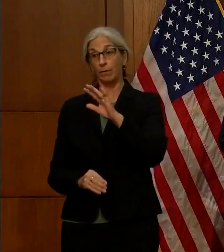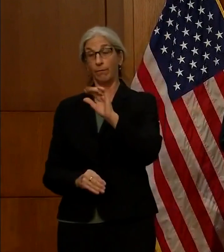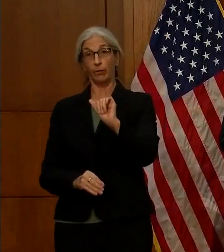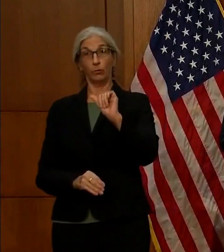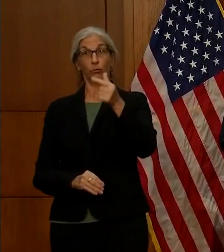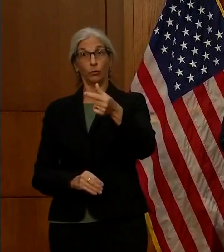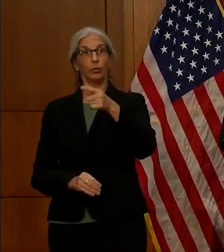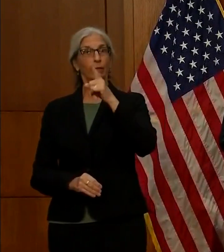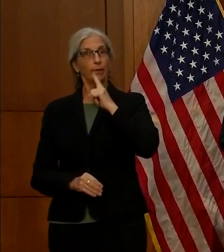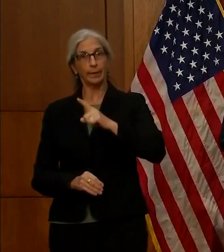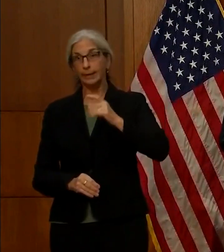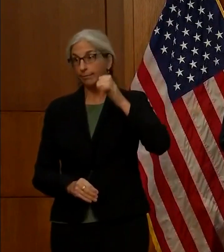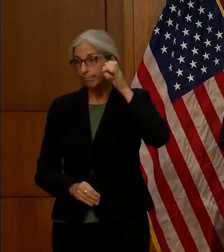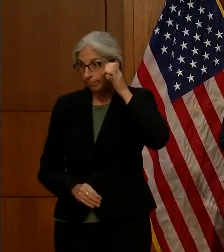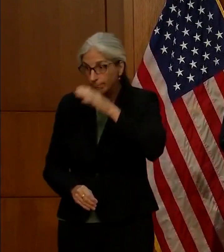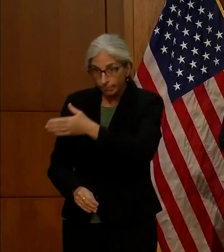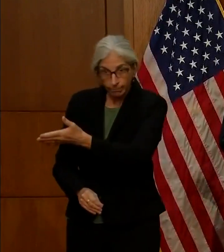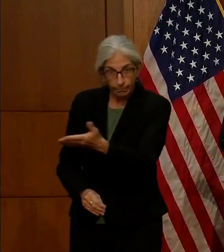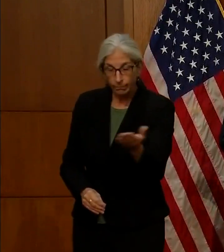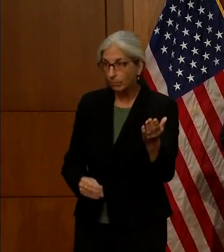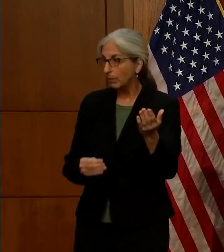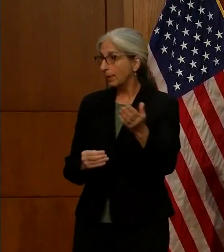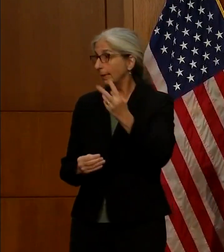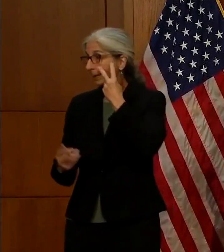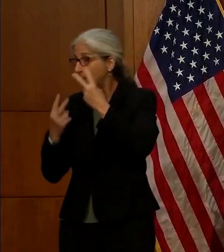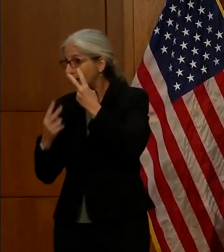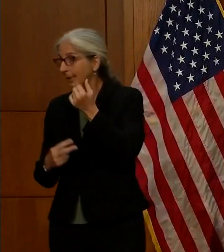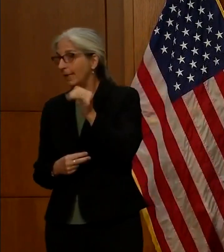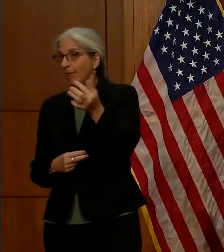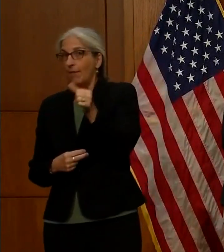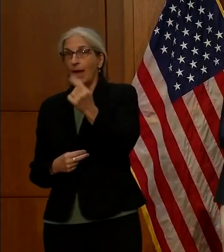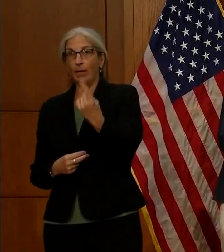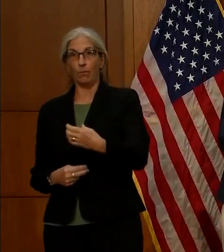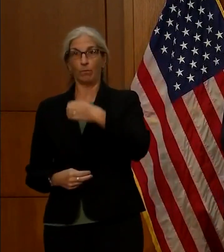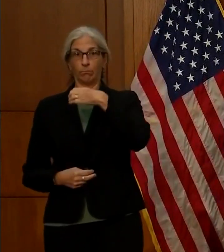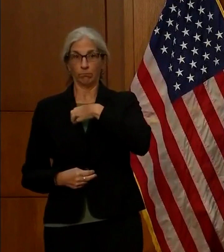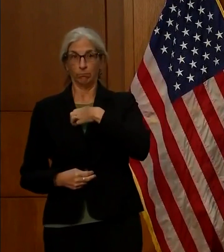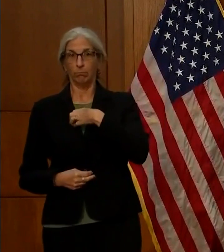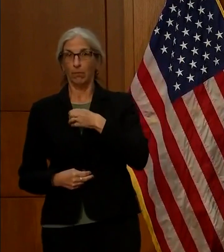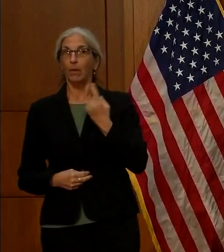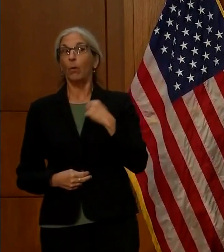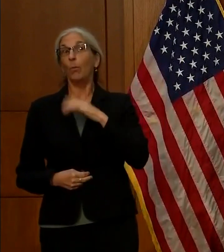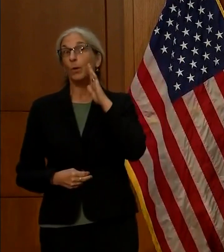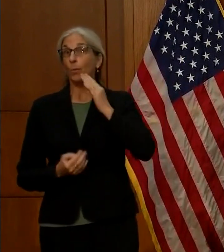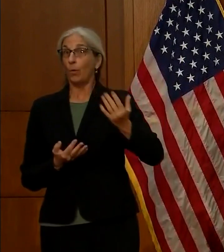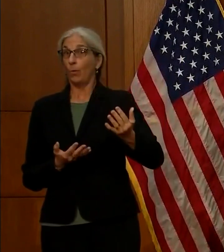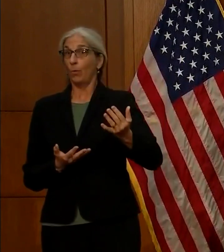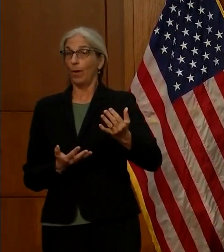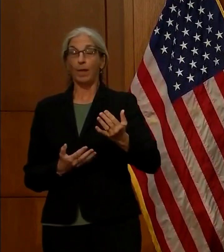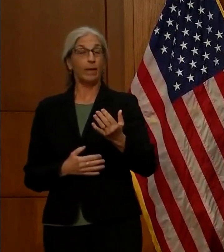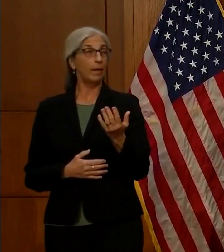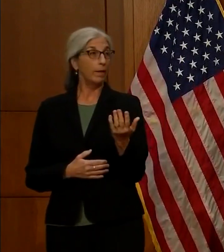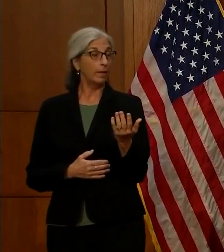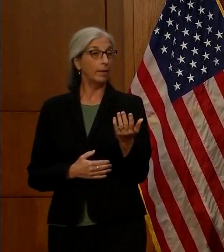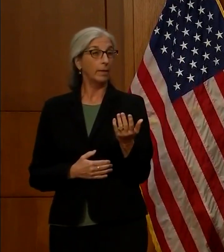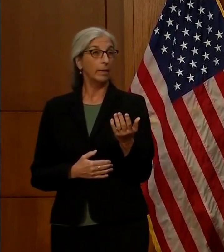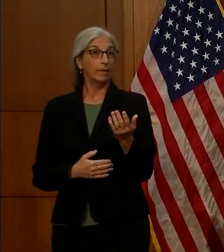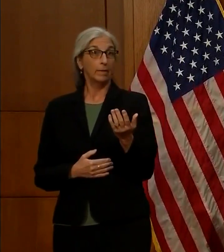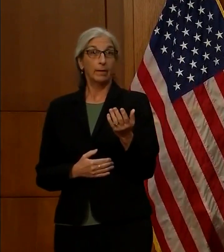OFFICE OF THE ATTORNEY GENERAL IS ON TOP OF THIS AND WAITING FOR ANY POTENTIAL- RELIEF THAT'S BEEN PETITIONED OR ASK